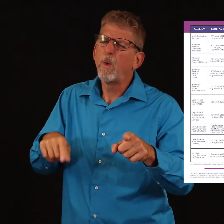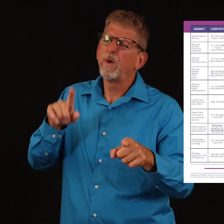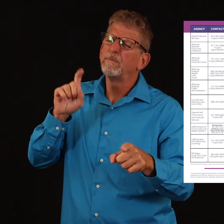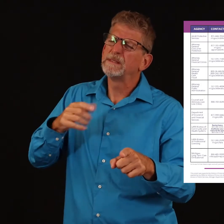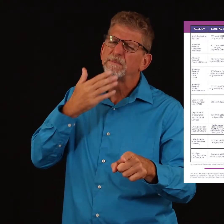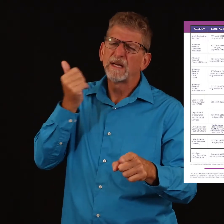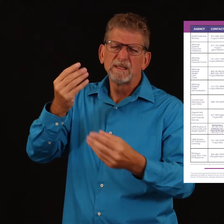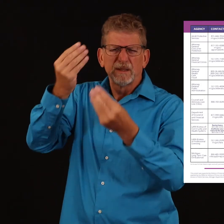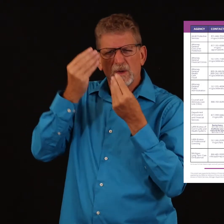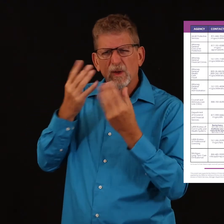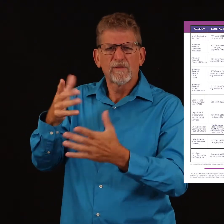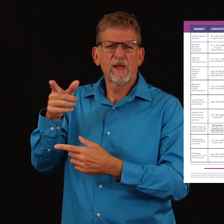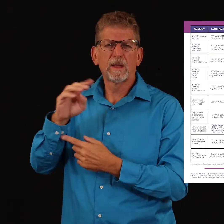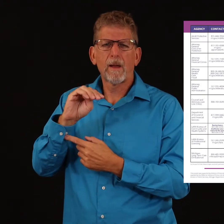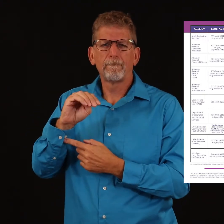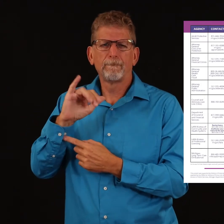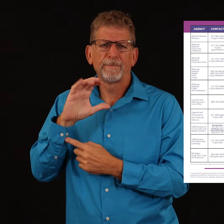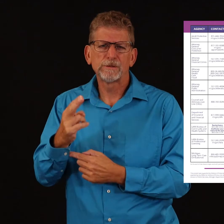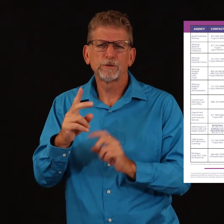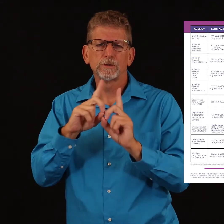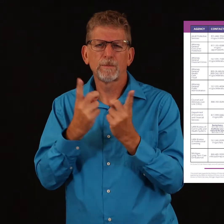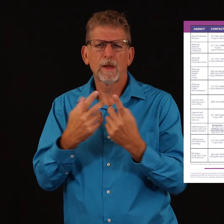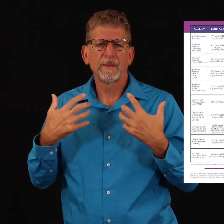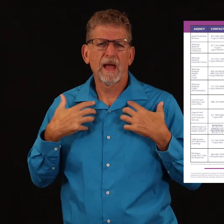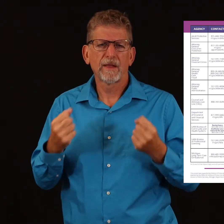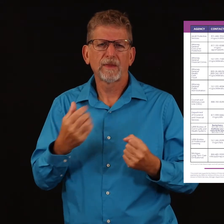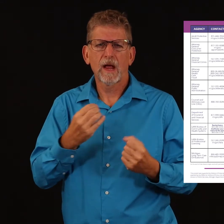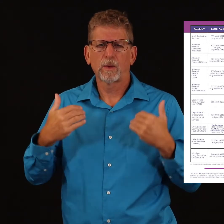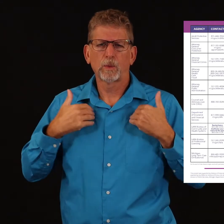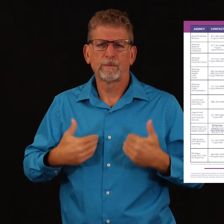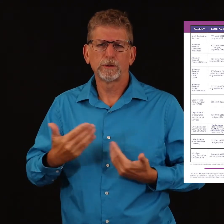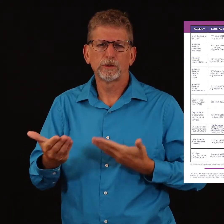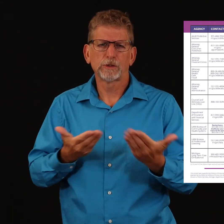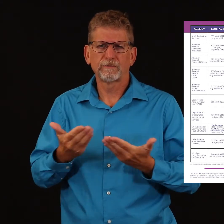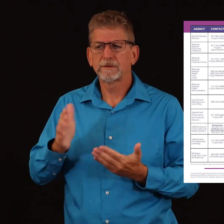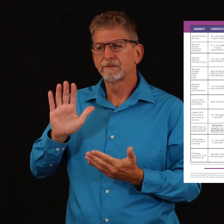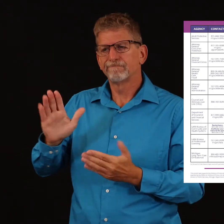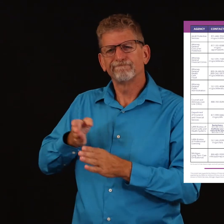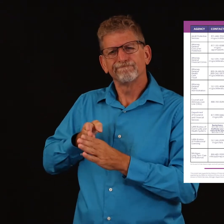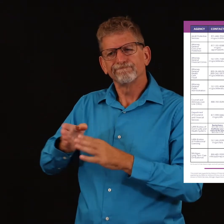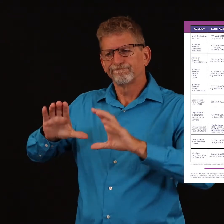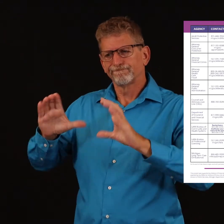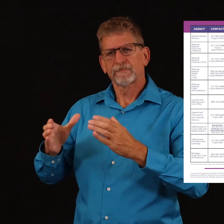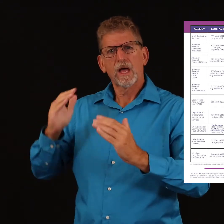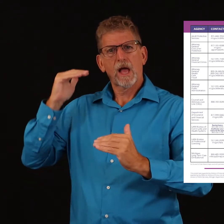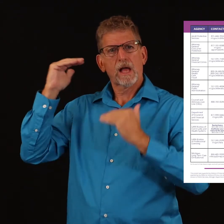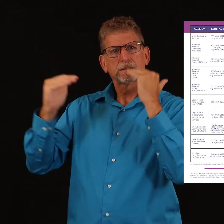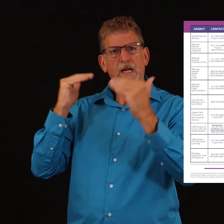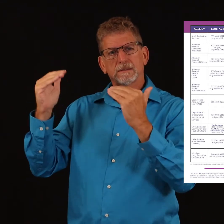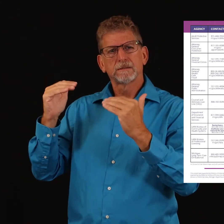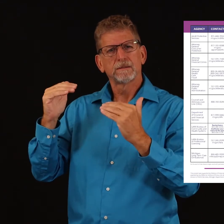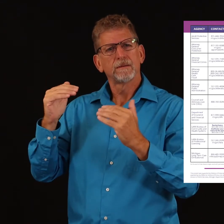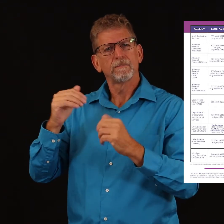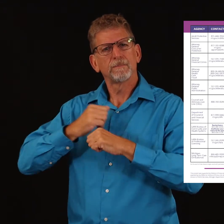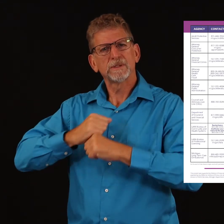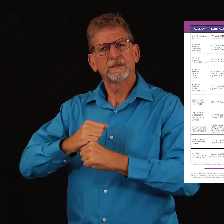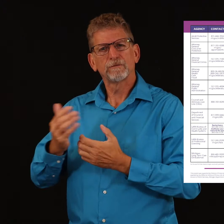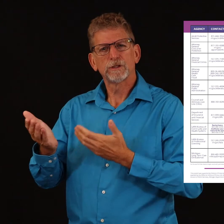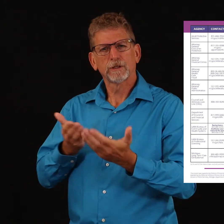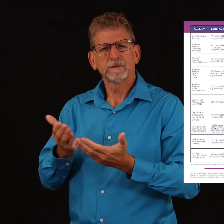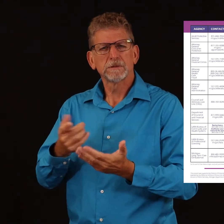Notify the Michigan Department of Health and Human Services Adult Protective Services